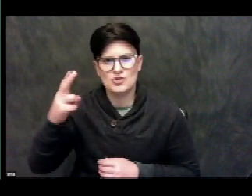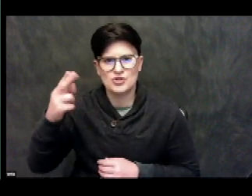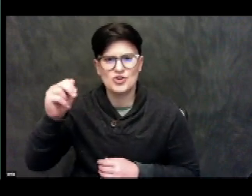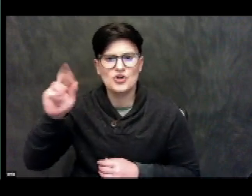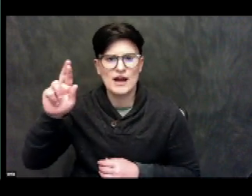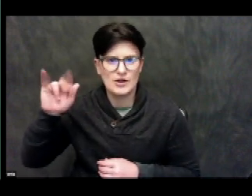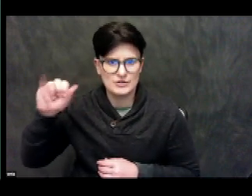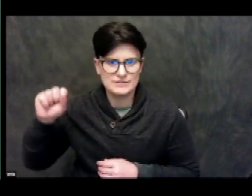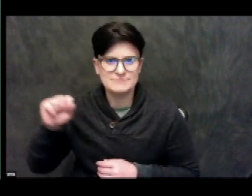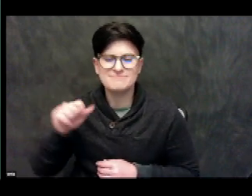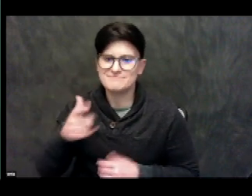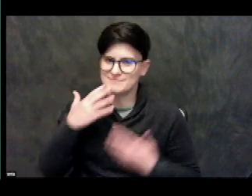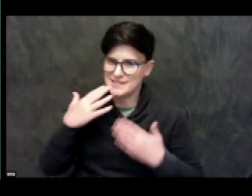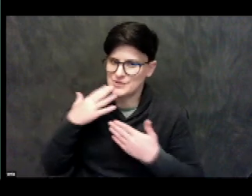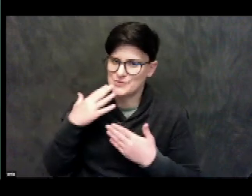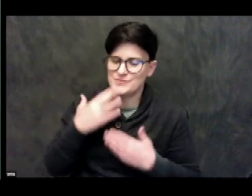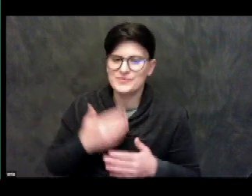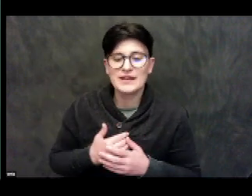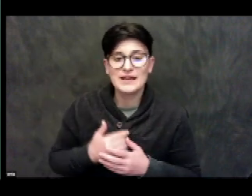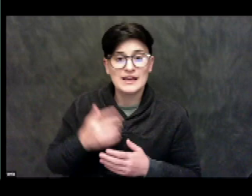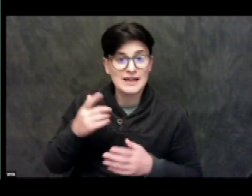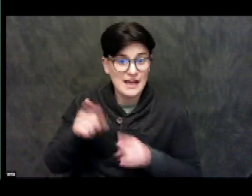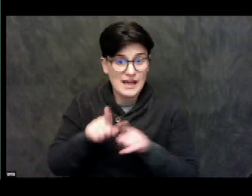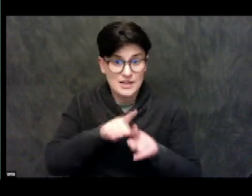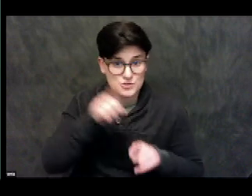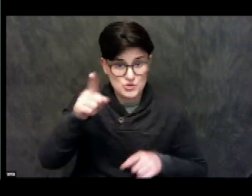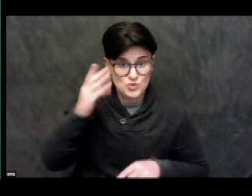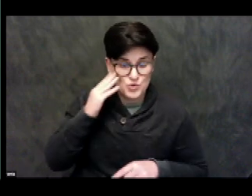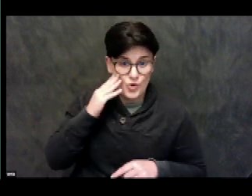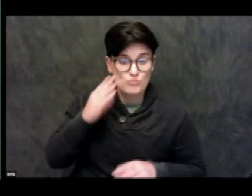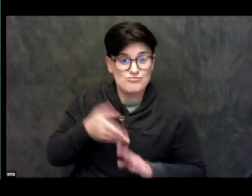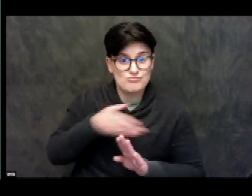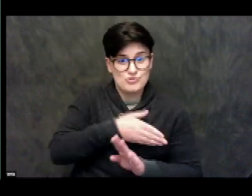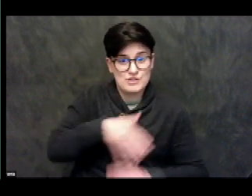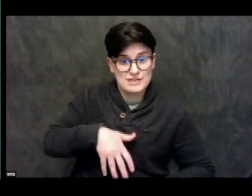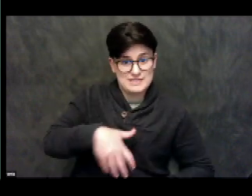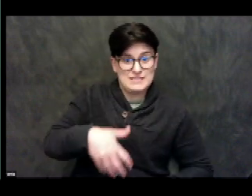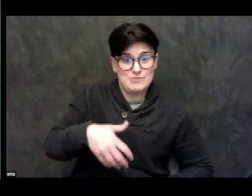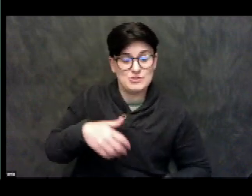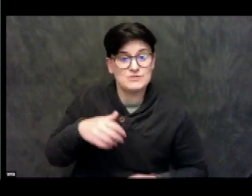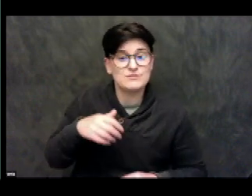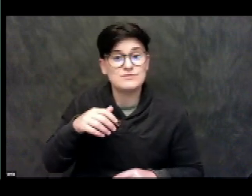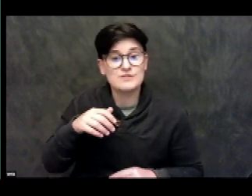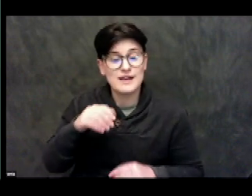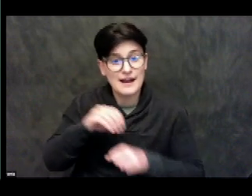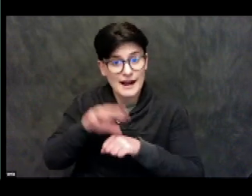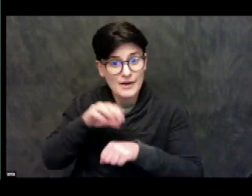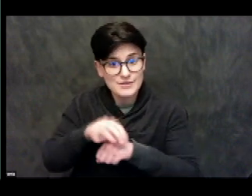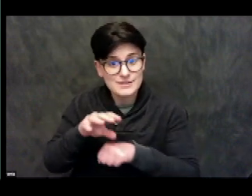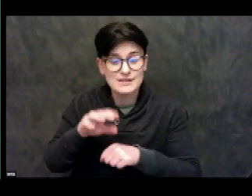As you know, preconception, counseling and education is a core element of pregnancy care.